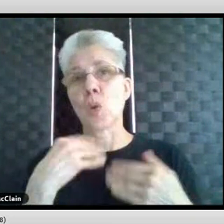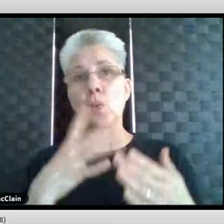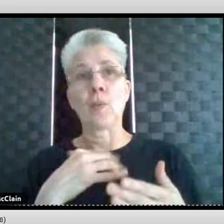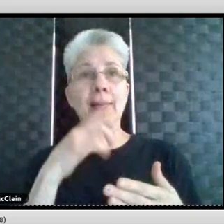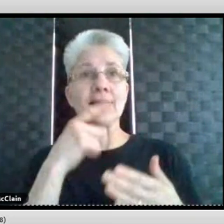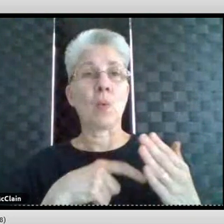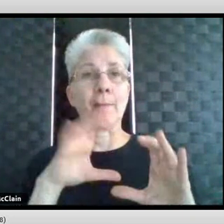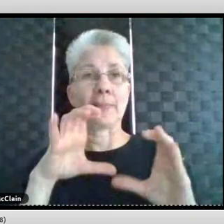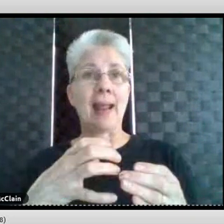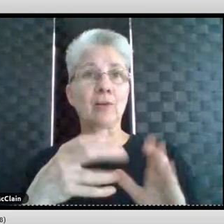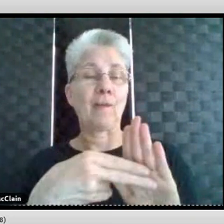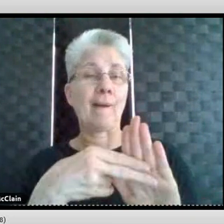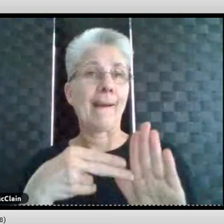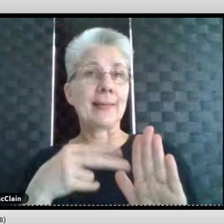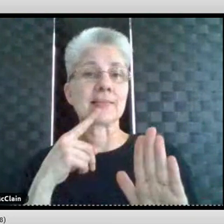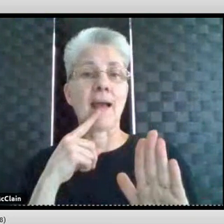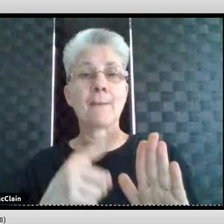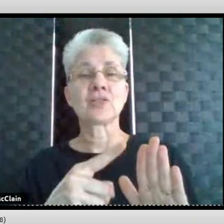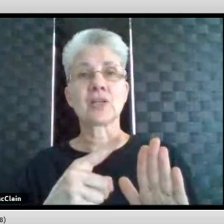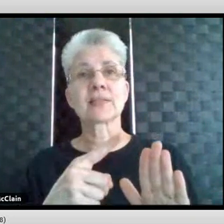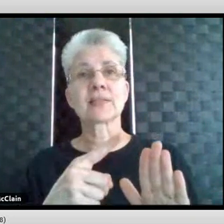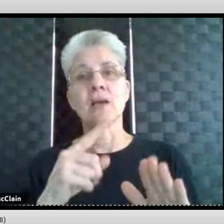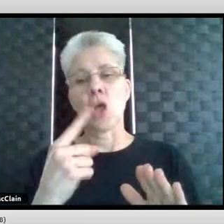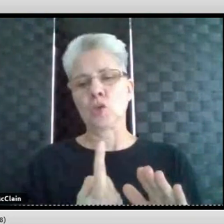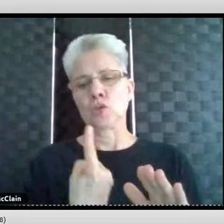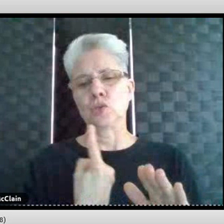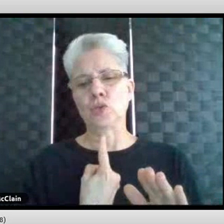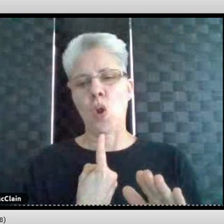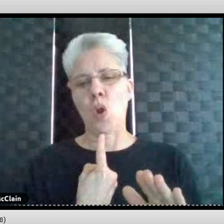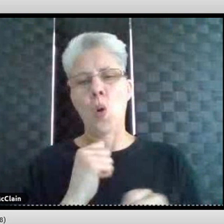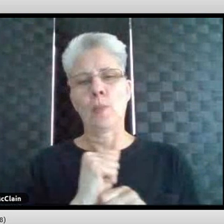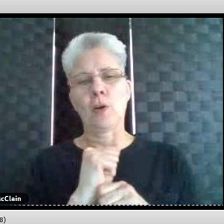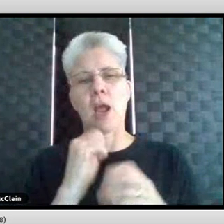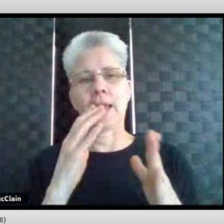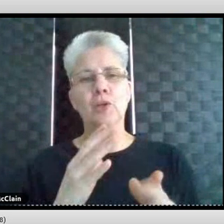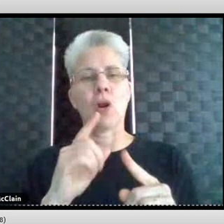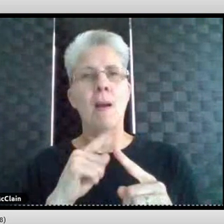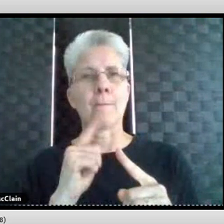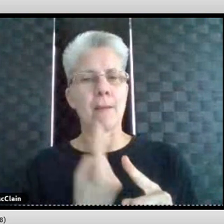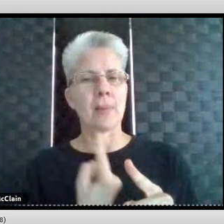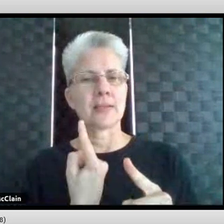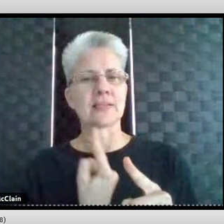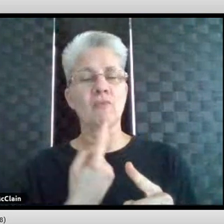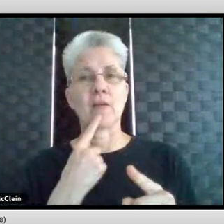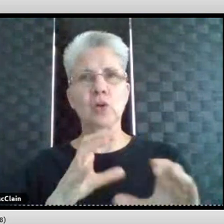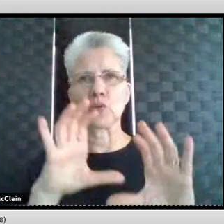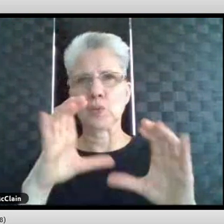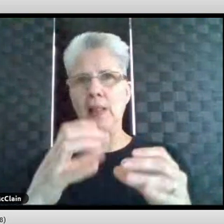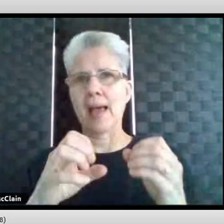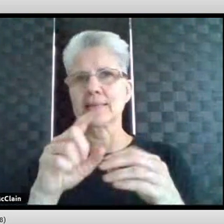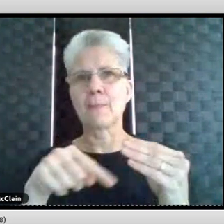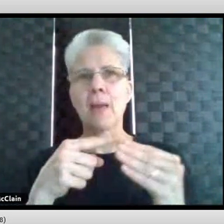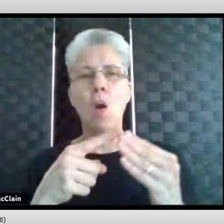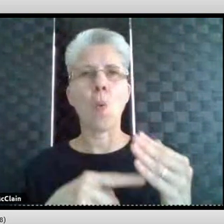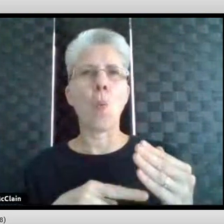Actually I'm just a sole proprietorship, self-employed by myself. But if you could do classes on "What are the tools out there for people like me?"